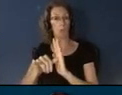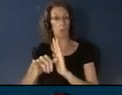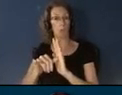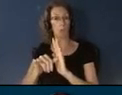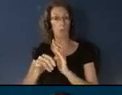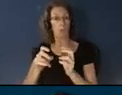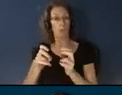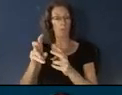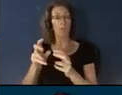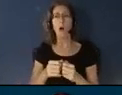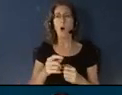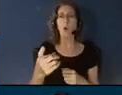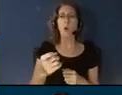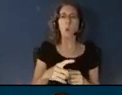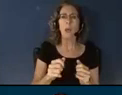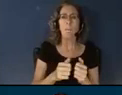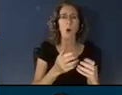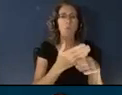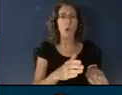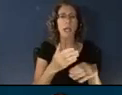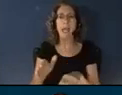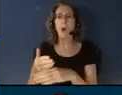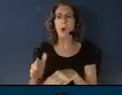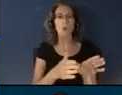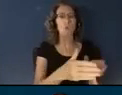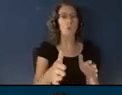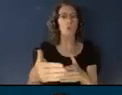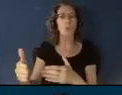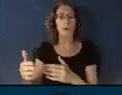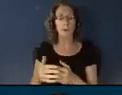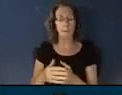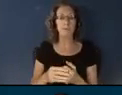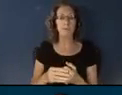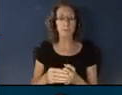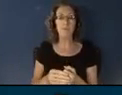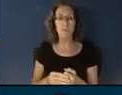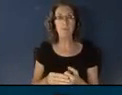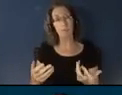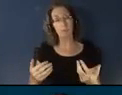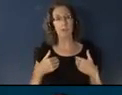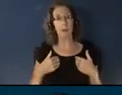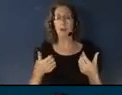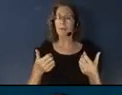have a question about breakout rooms. um That's gonna be I I would try to not do breakout rooms,